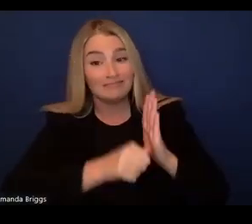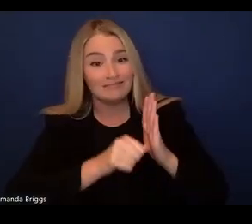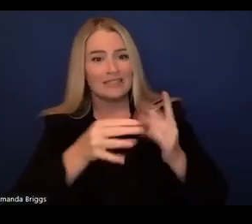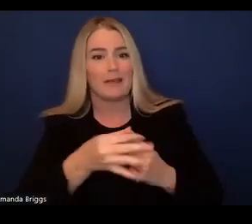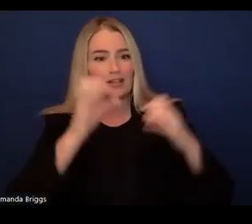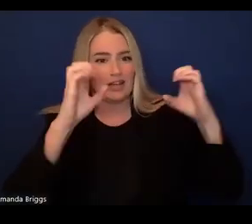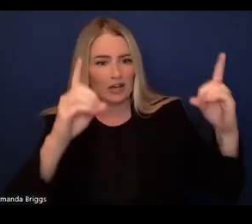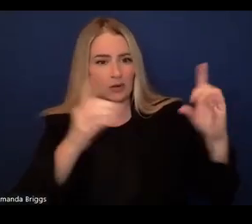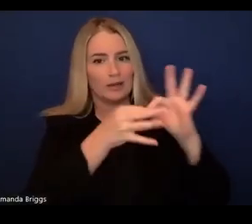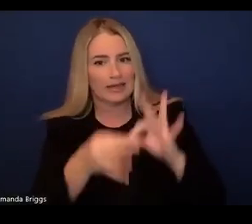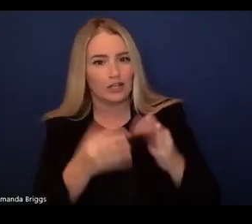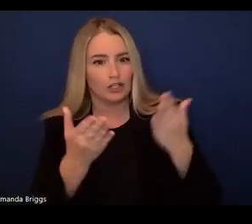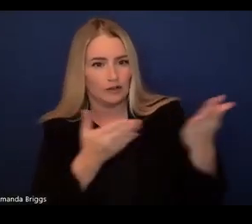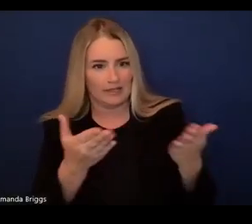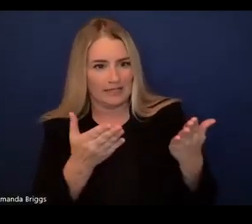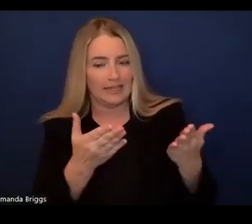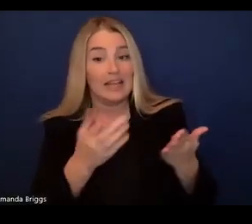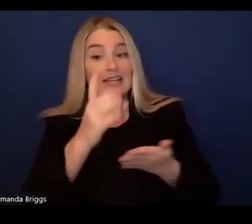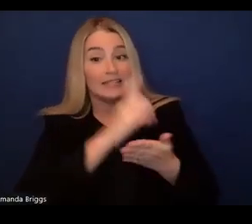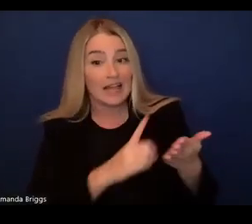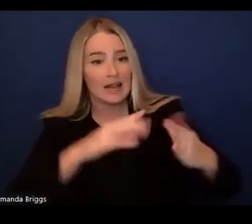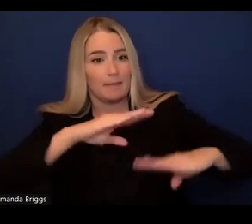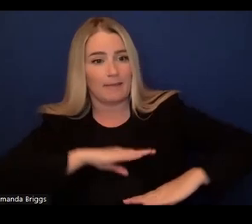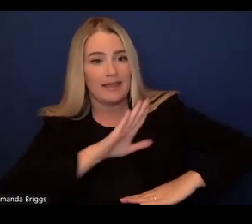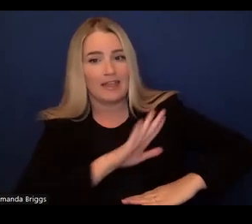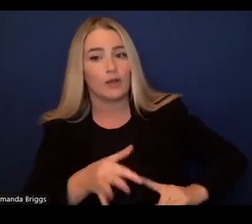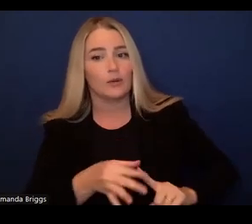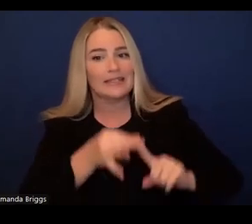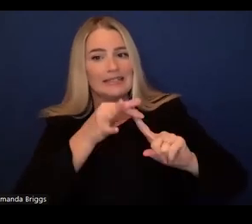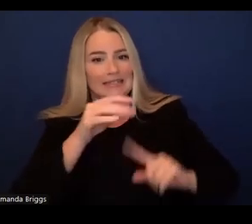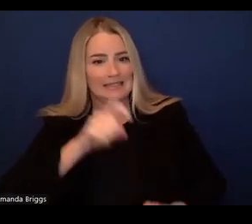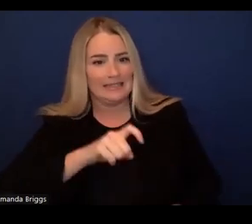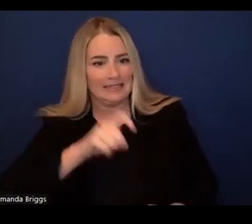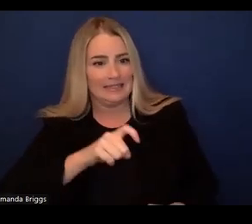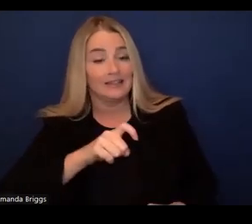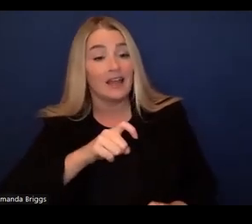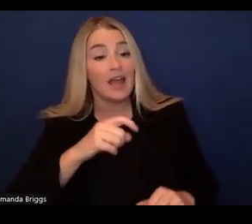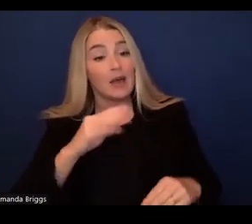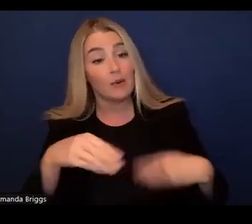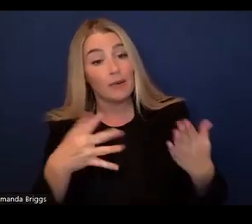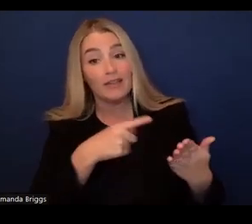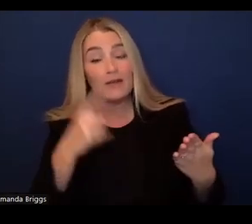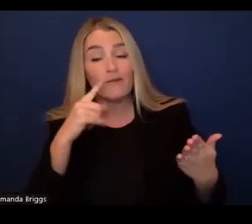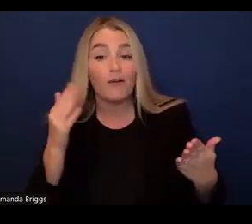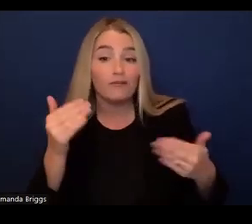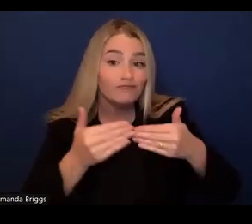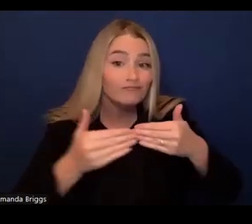and related services designed to meet their unique needs and prepare them for further education,